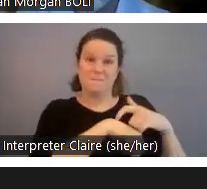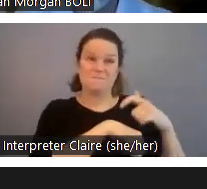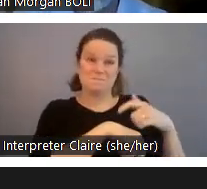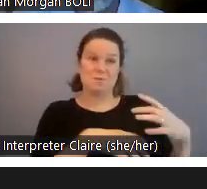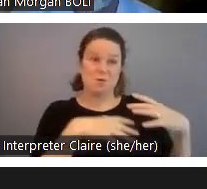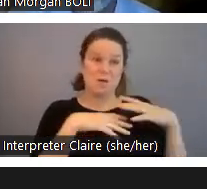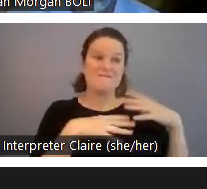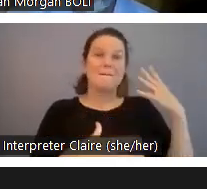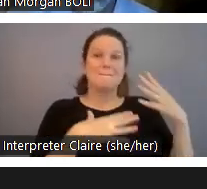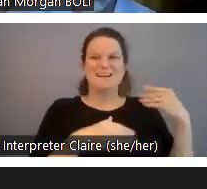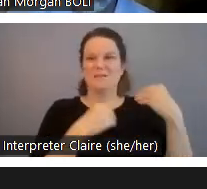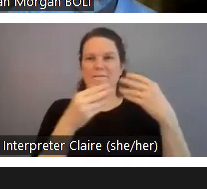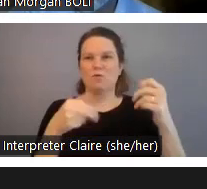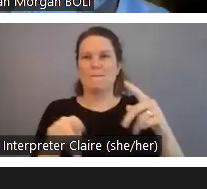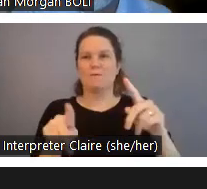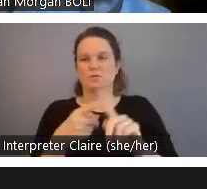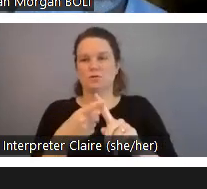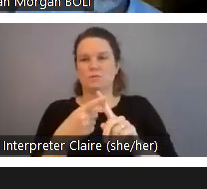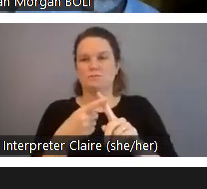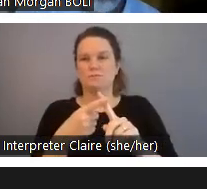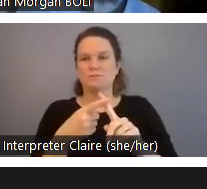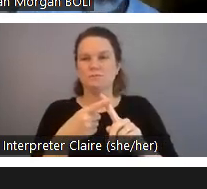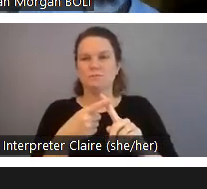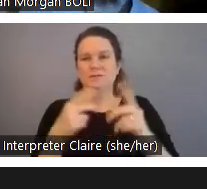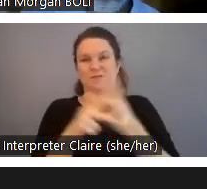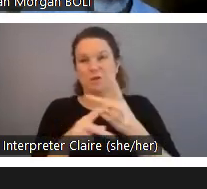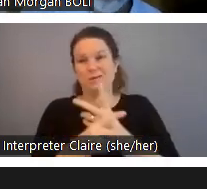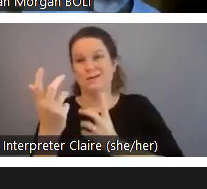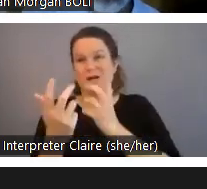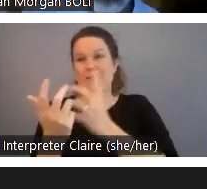to get where you need to in terms of